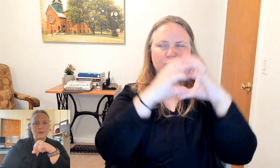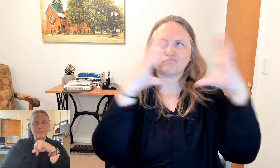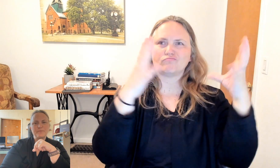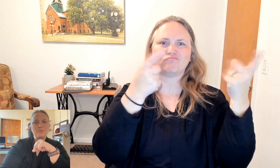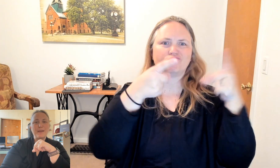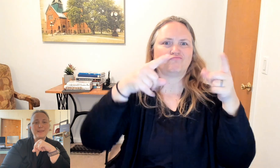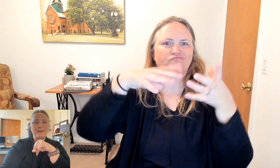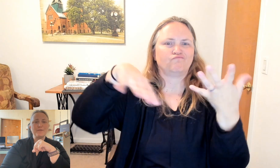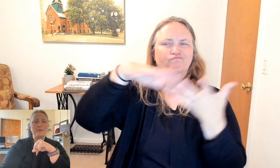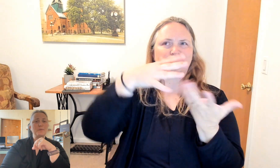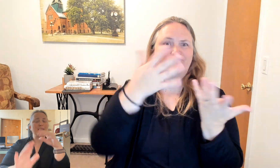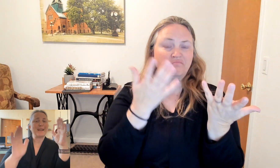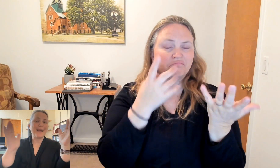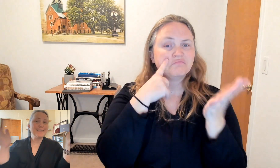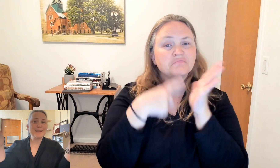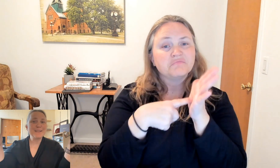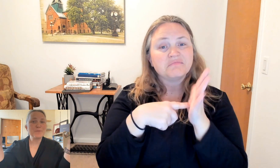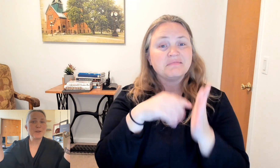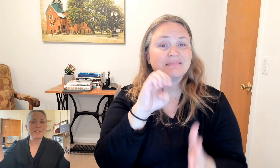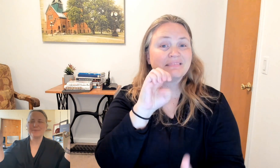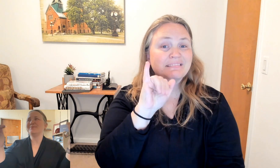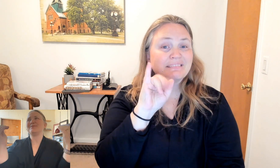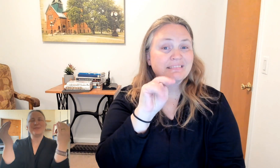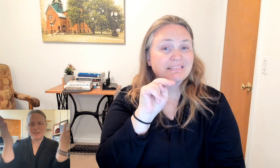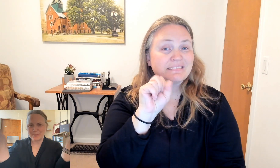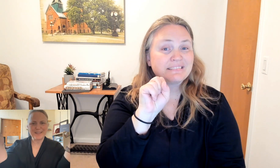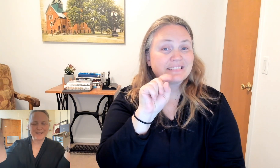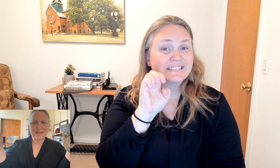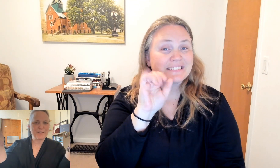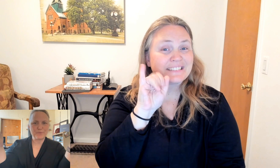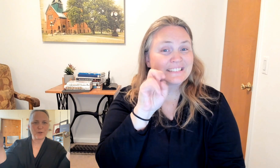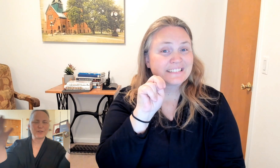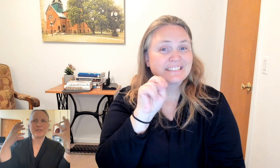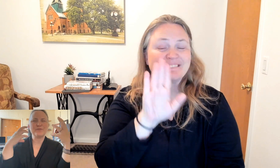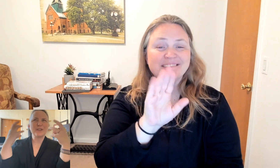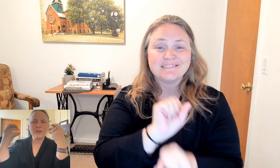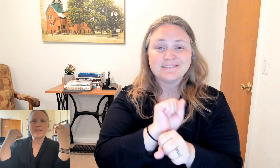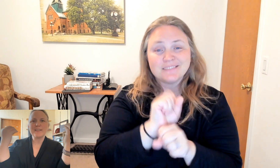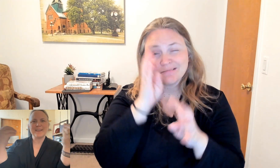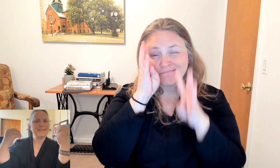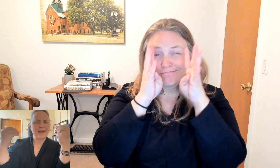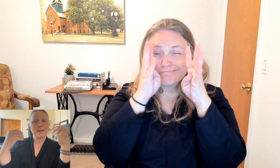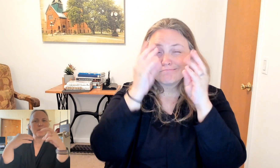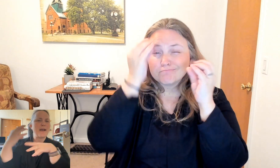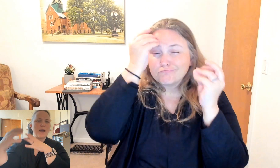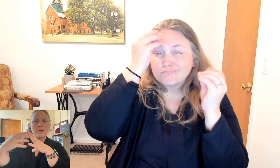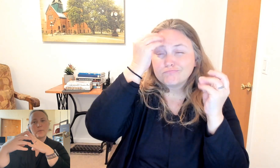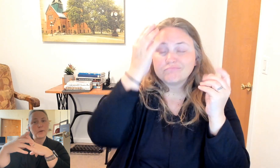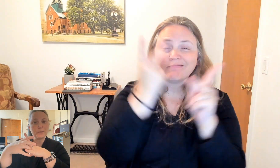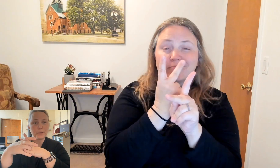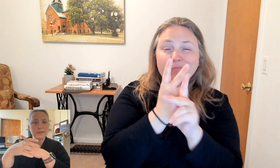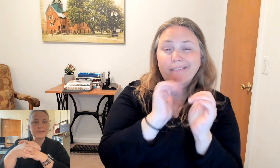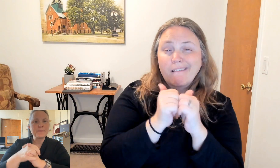So you might think of people like Einstein's work doing this kind of work, just figuring things out about how our world works.